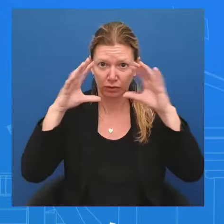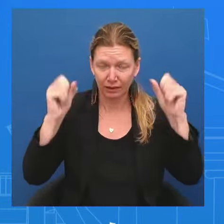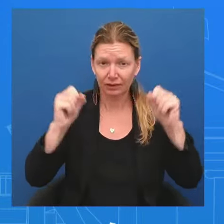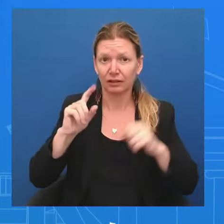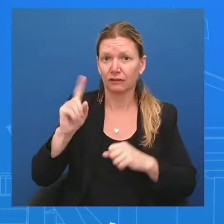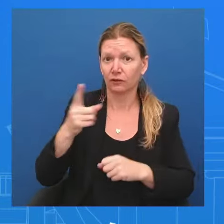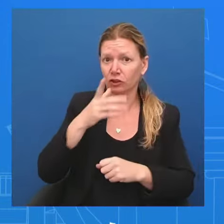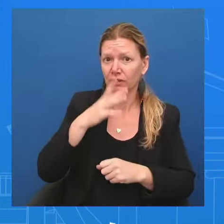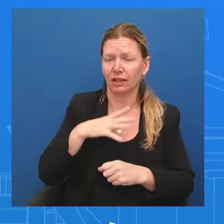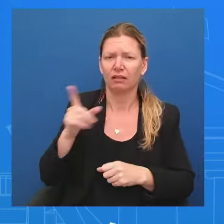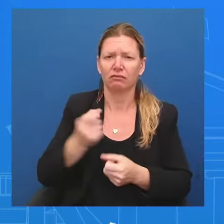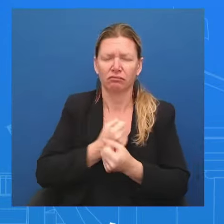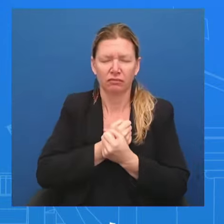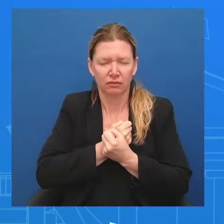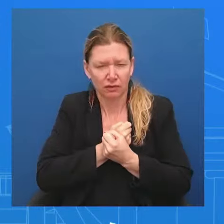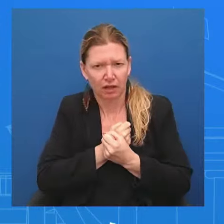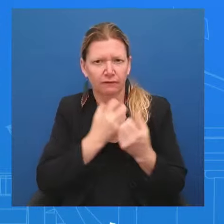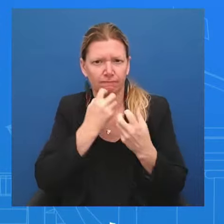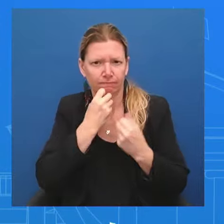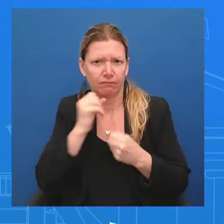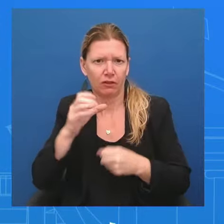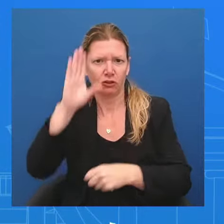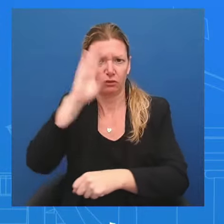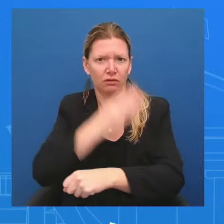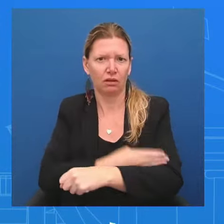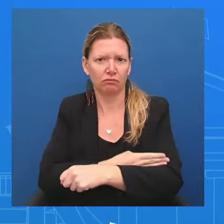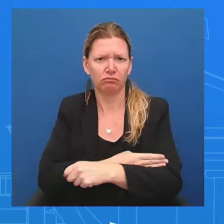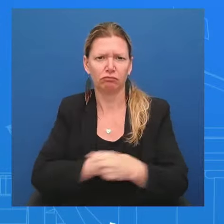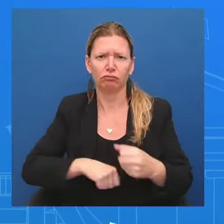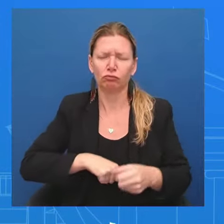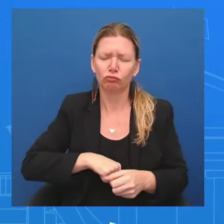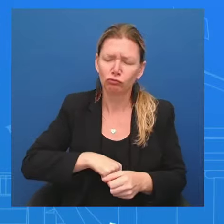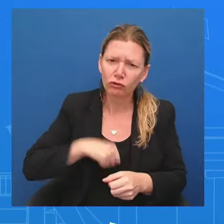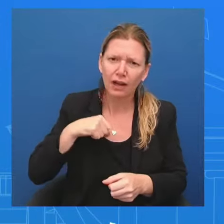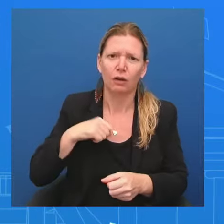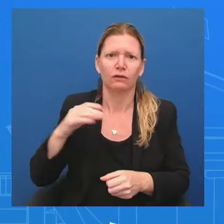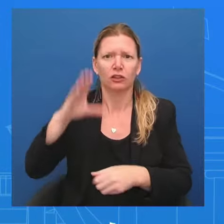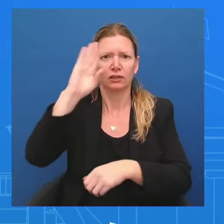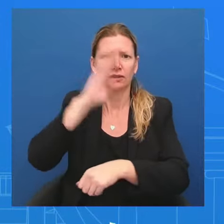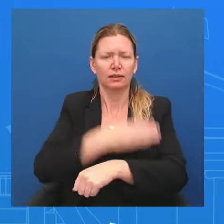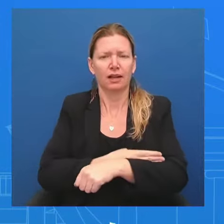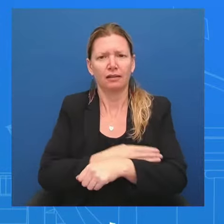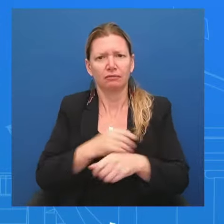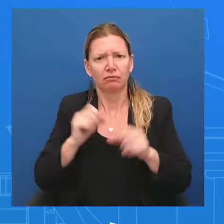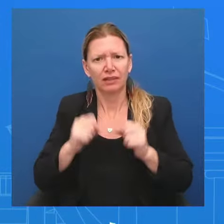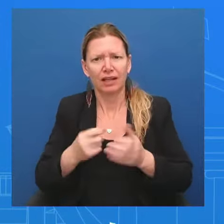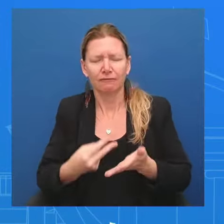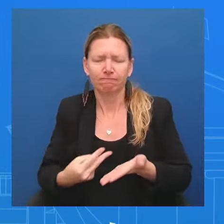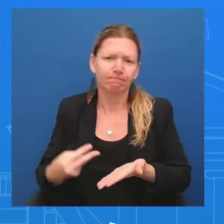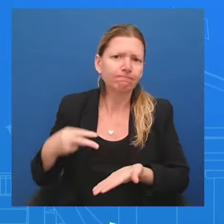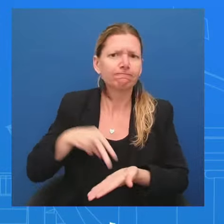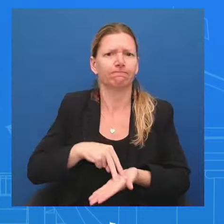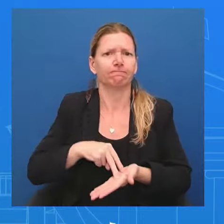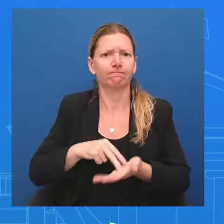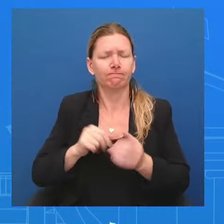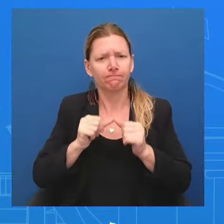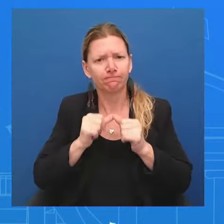to get back on his feet and continue his progress, and they will continue to support him.